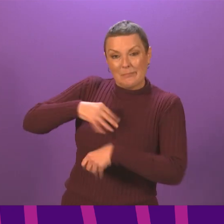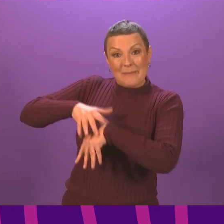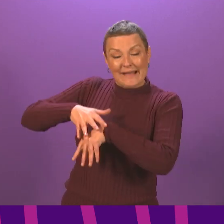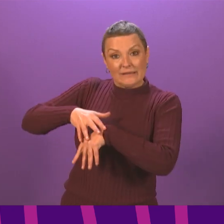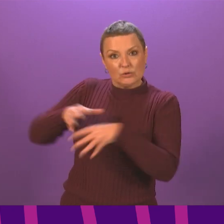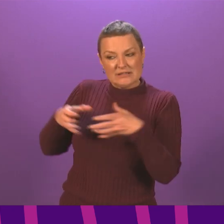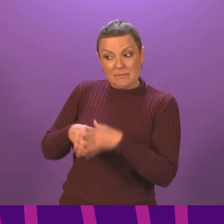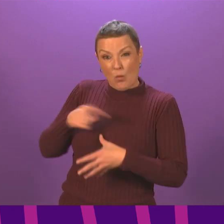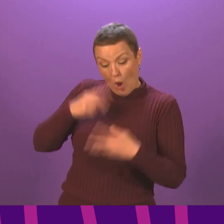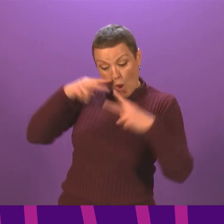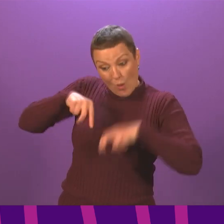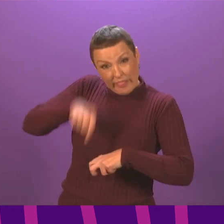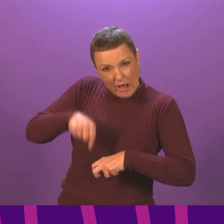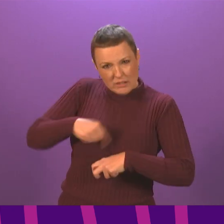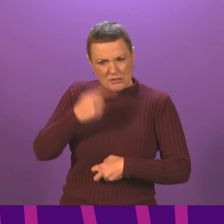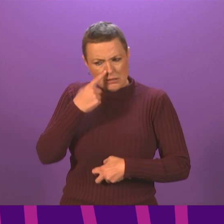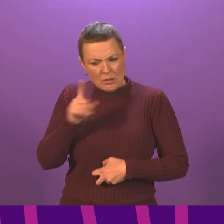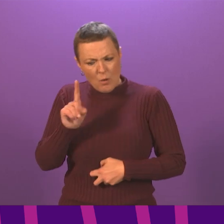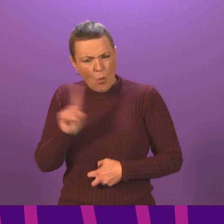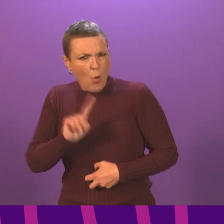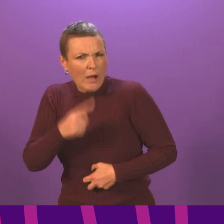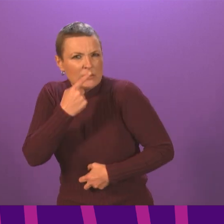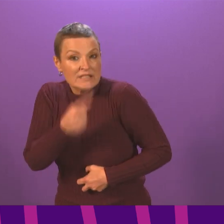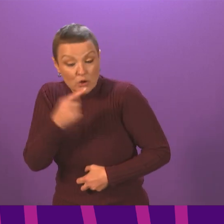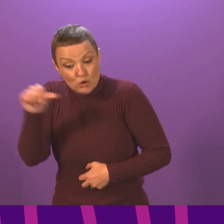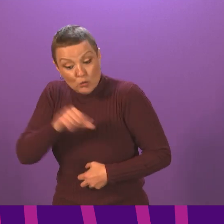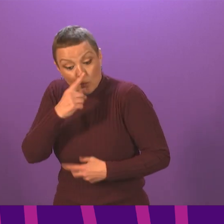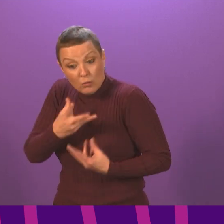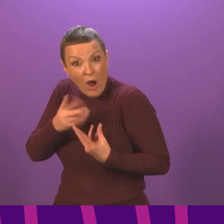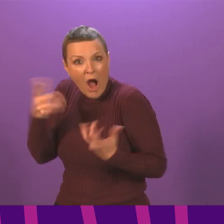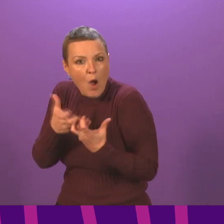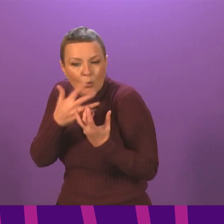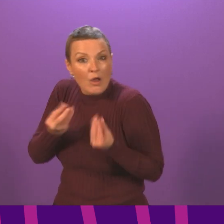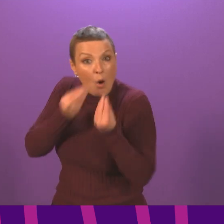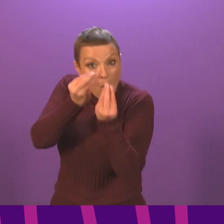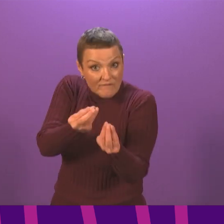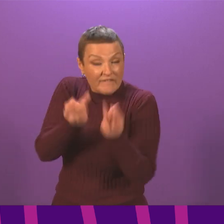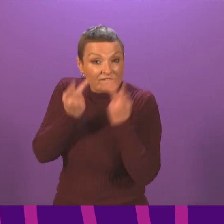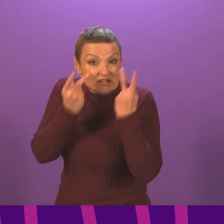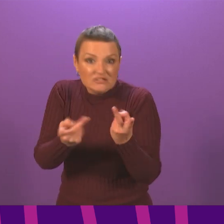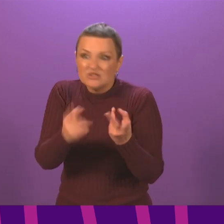what we can say about the requirement for testing—both the offer and the taking of